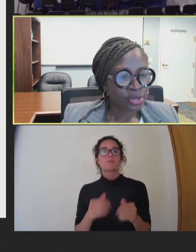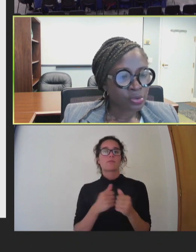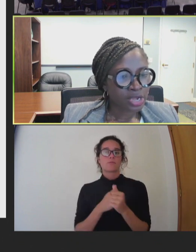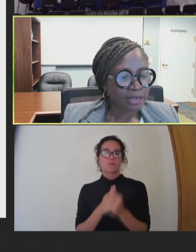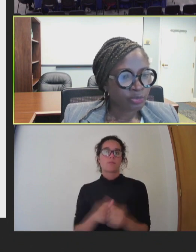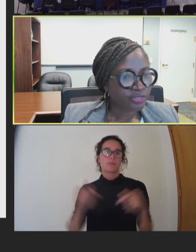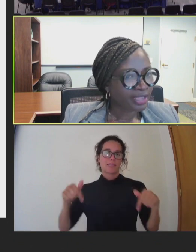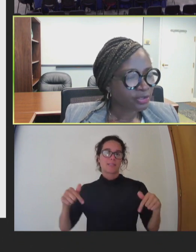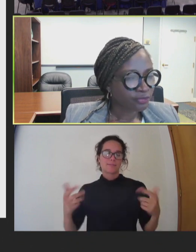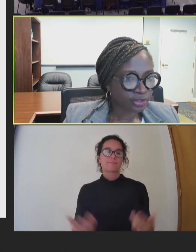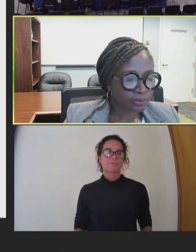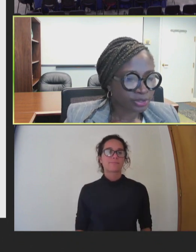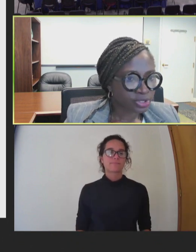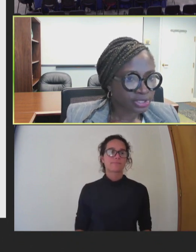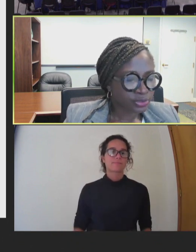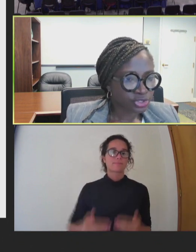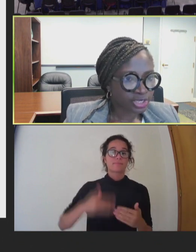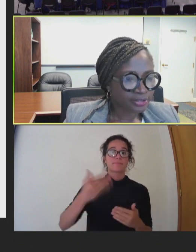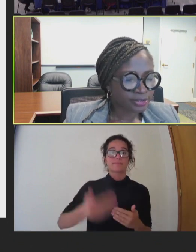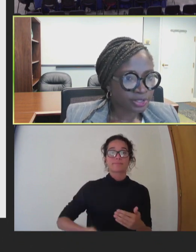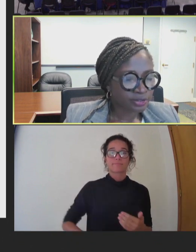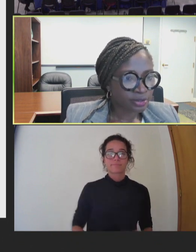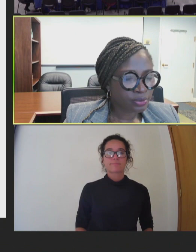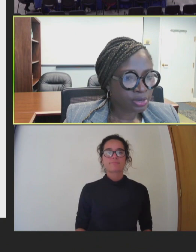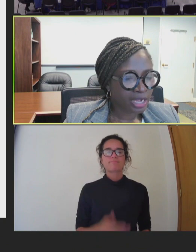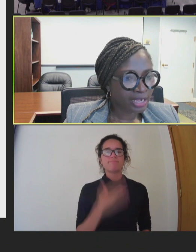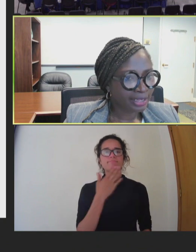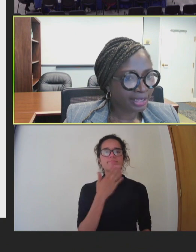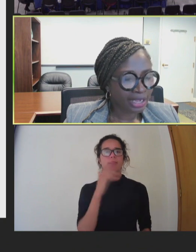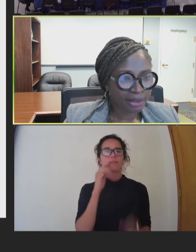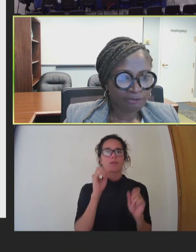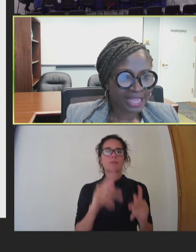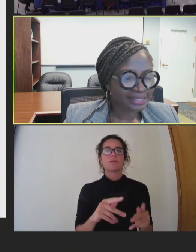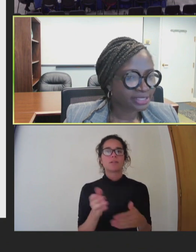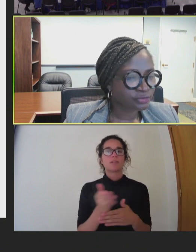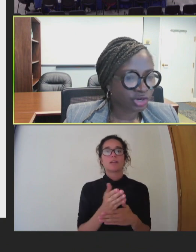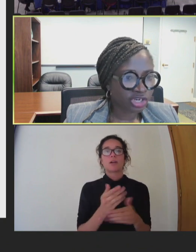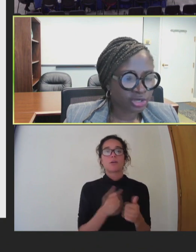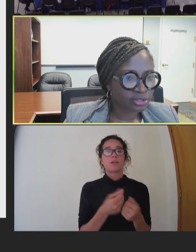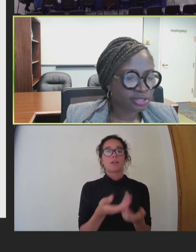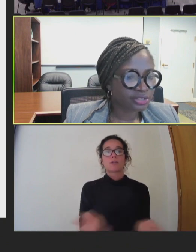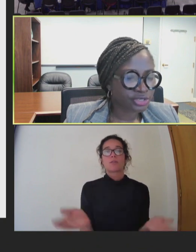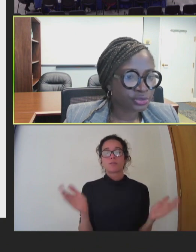So, we thank you for the opportunity to share this with you. Vaccines for adults continue